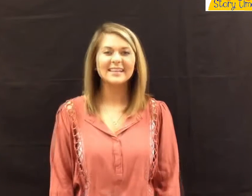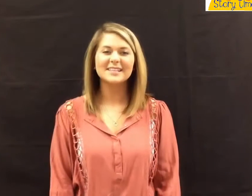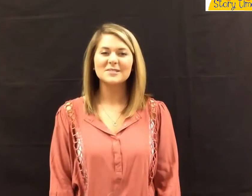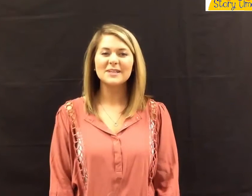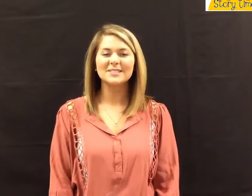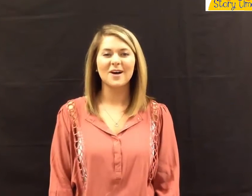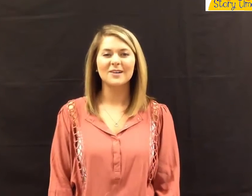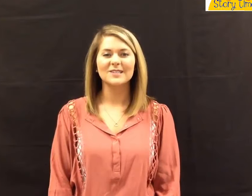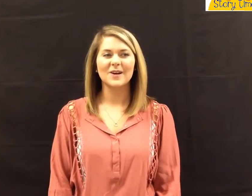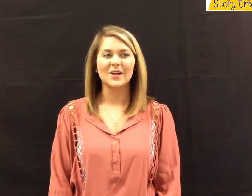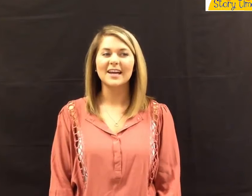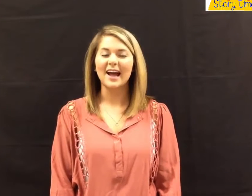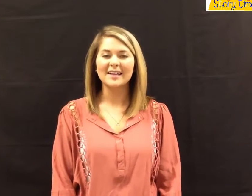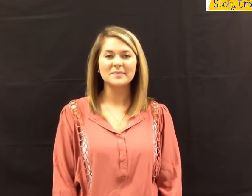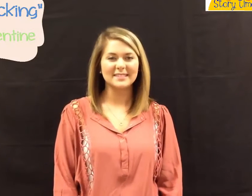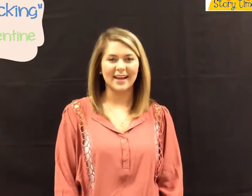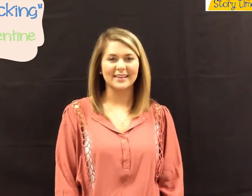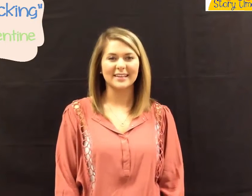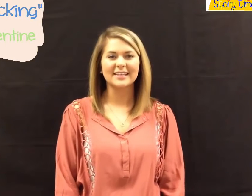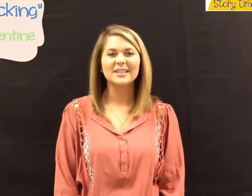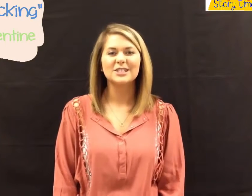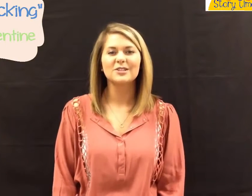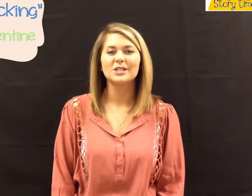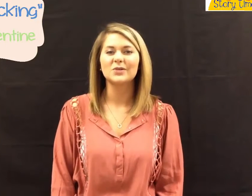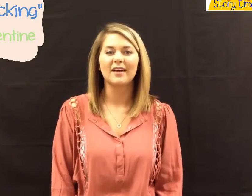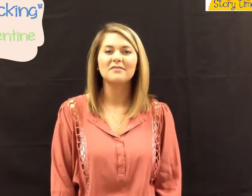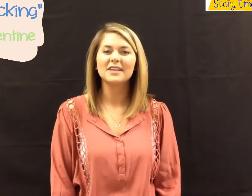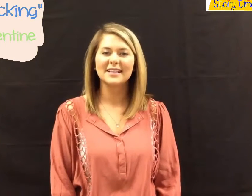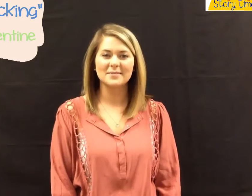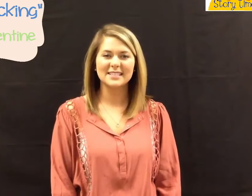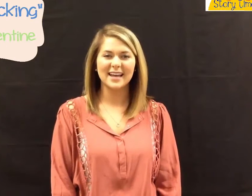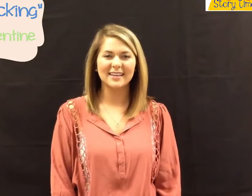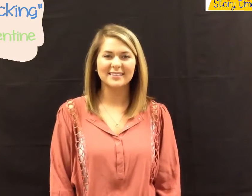This week's song is called, "I Am Snacking," to the tune of "Clementine."